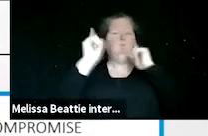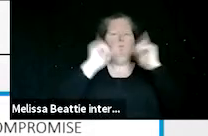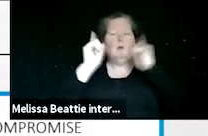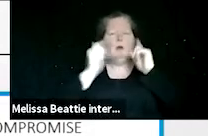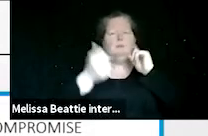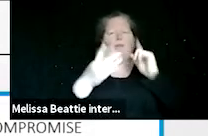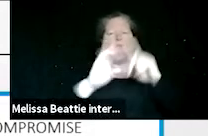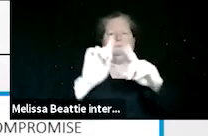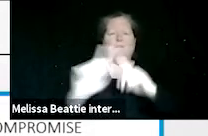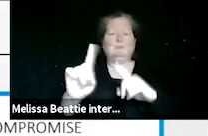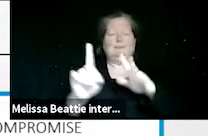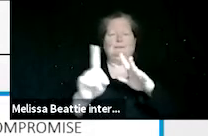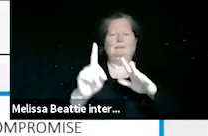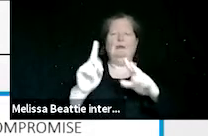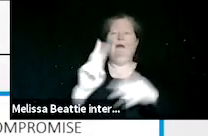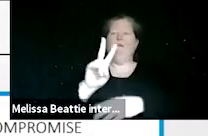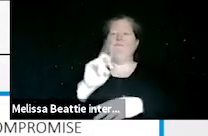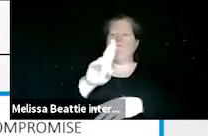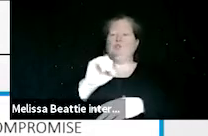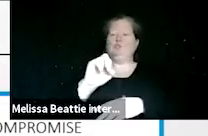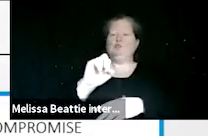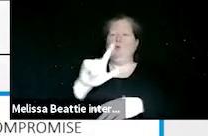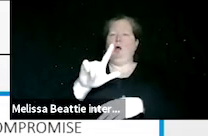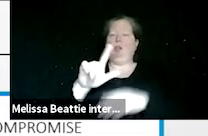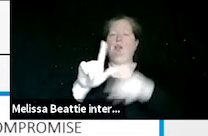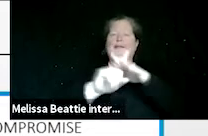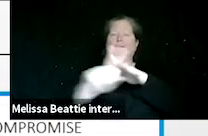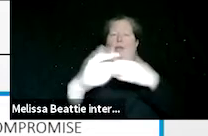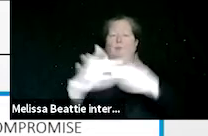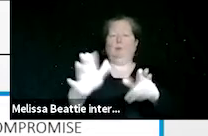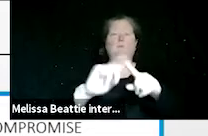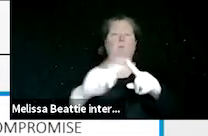Ben Woelk: One of my students who did an amazing job on this